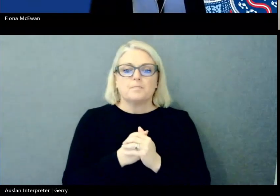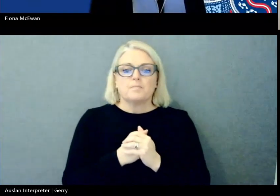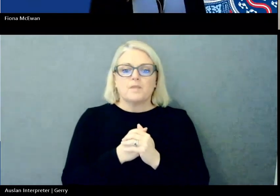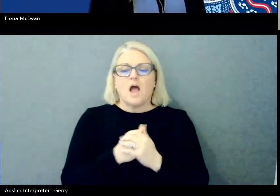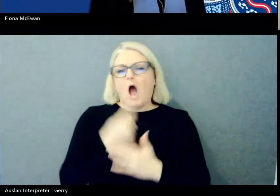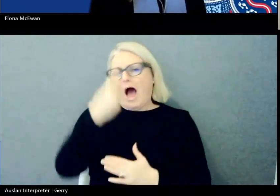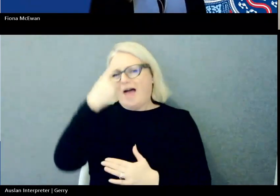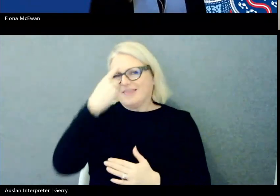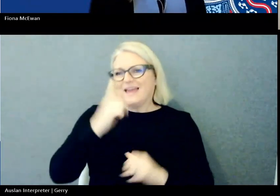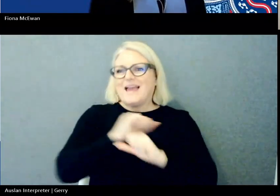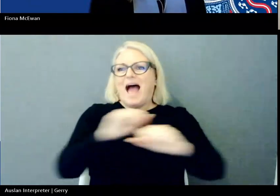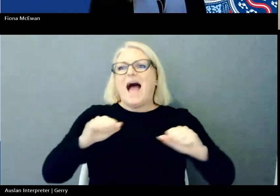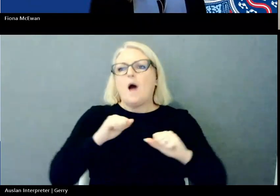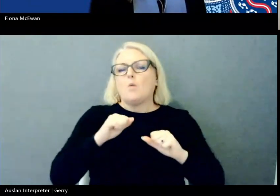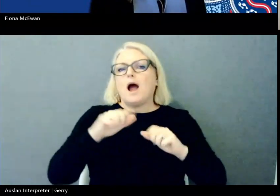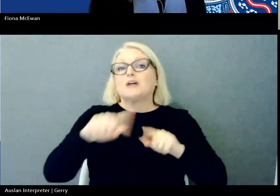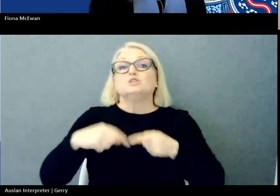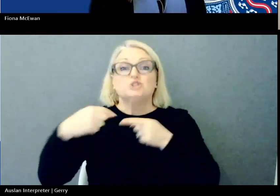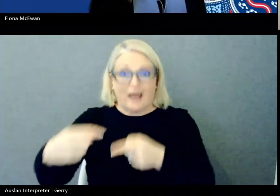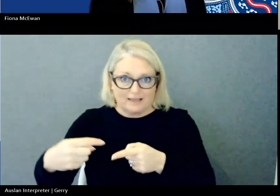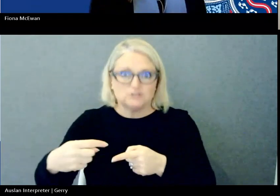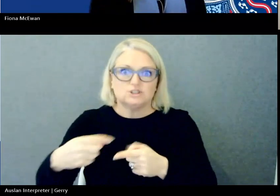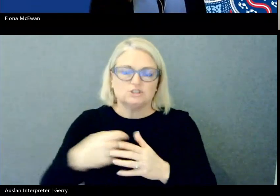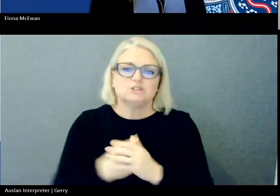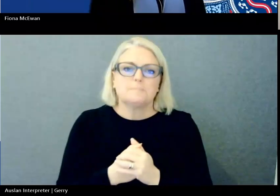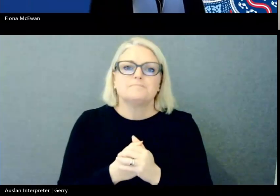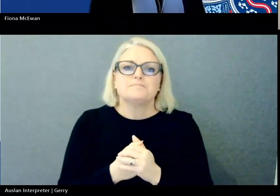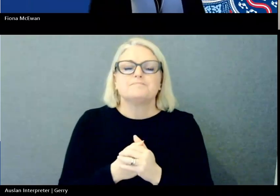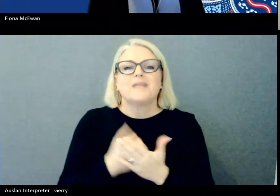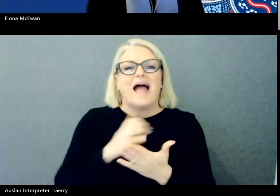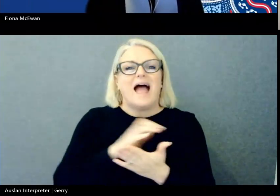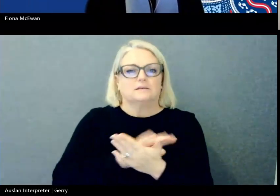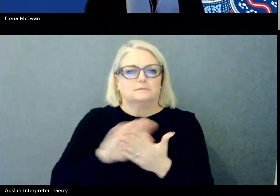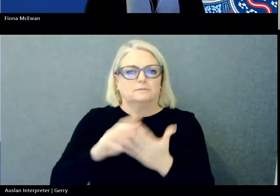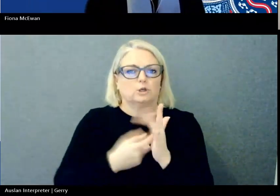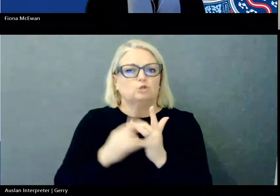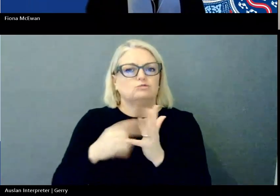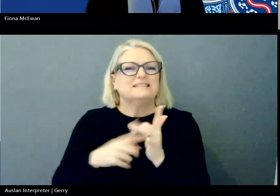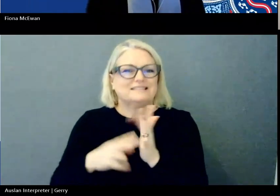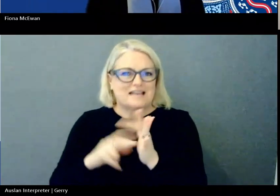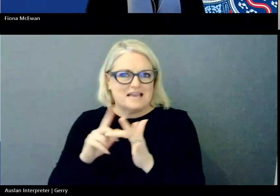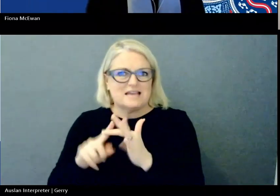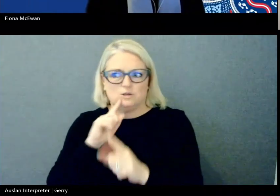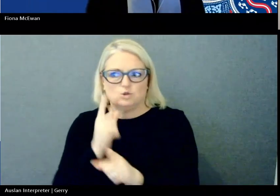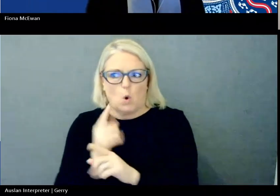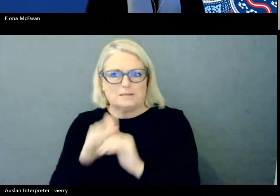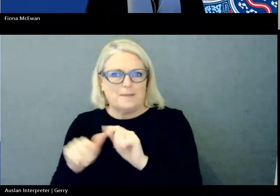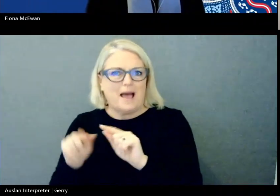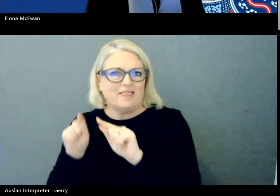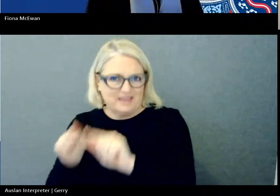and Christine very well covered a lot of this, but part of the challenge that we see